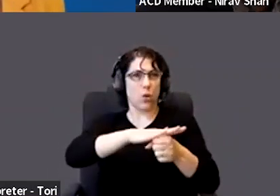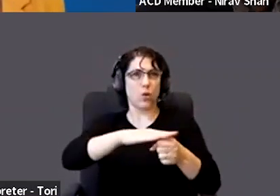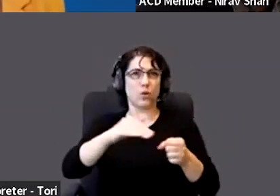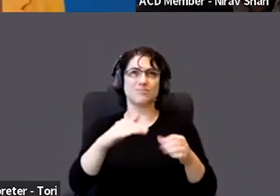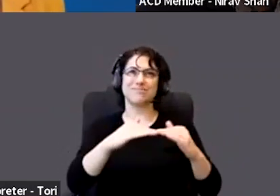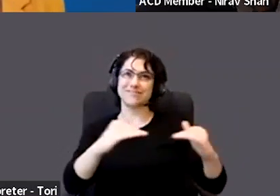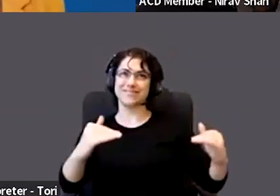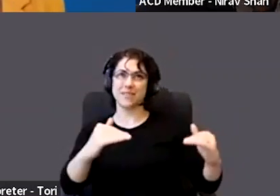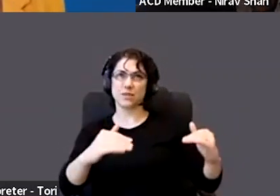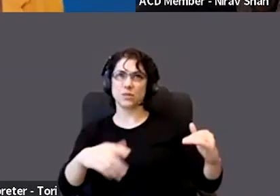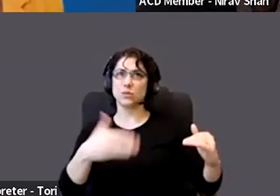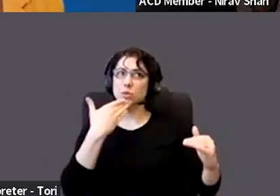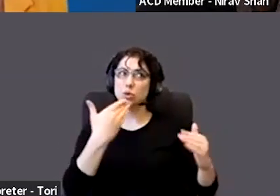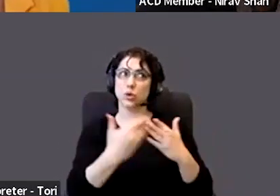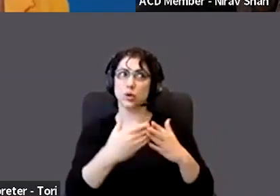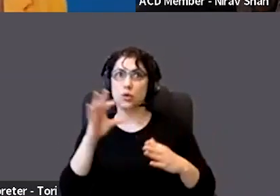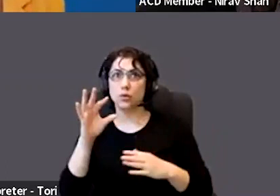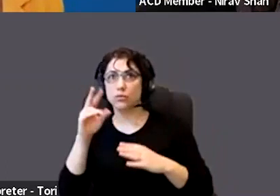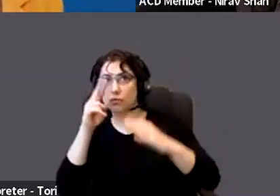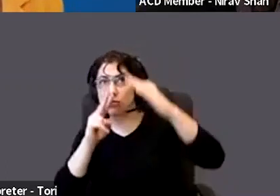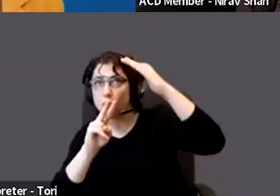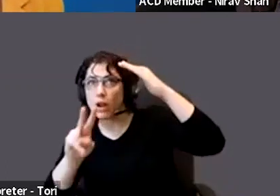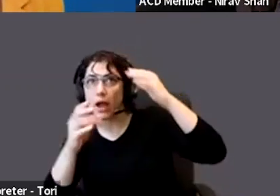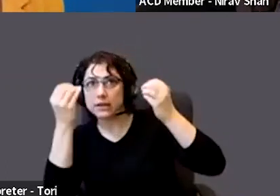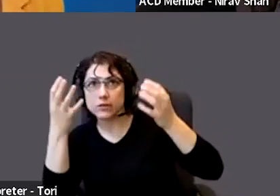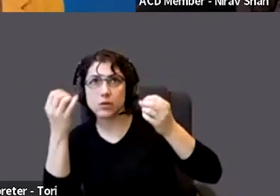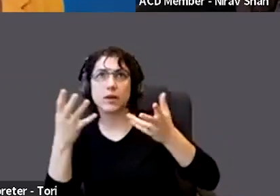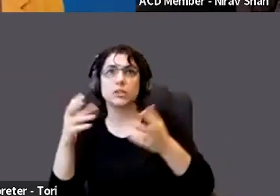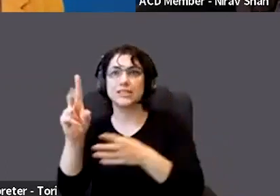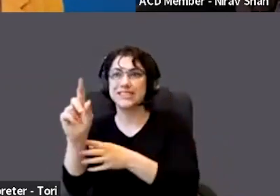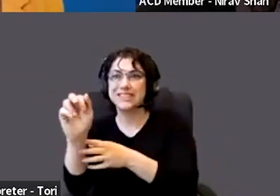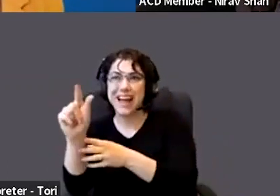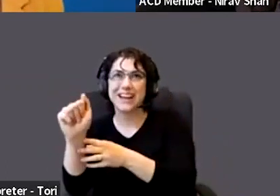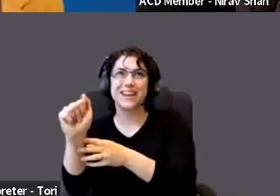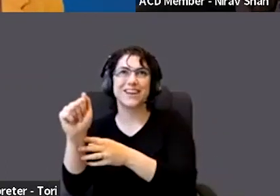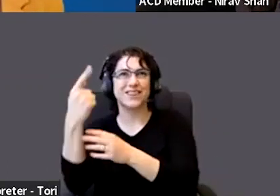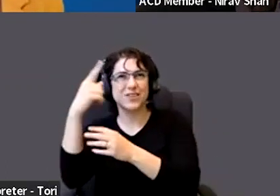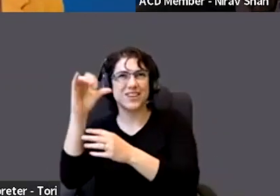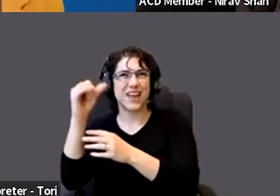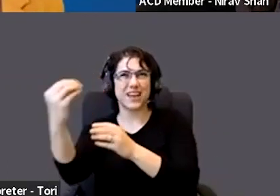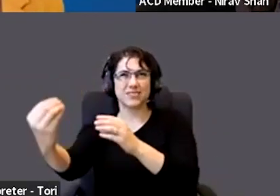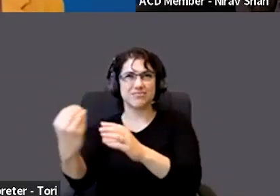good forecasting information about heat-related deaths. And I wonder as you think about this great resource,